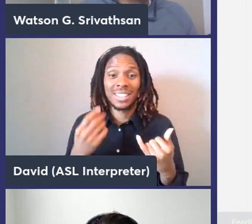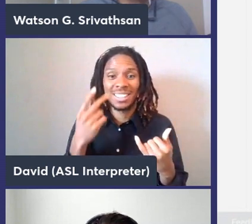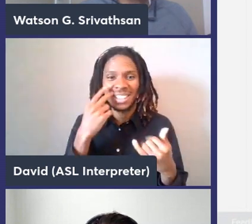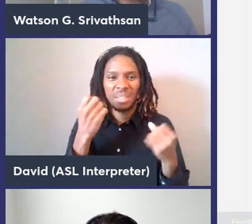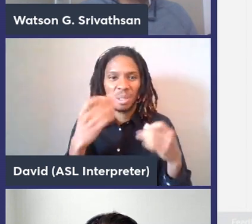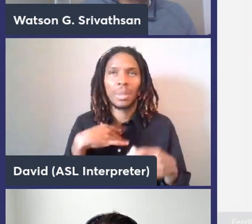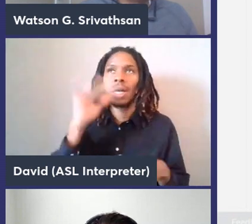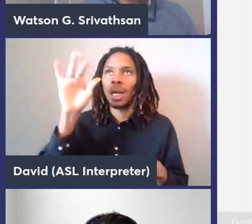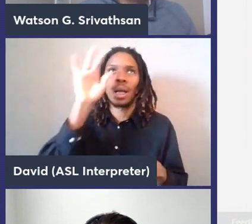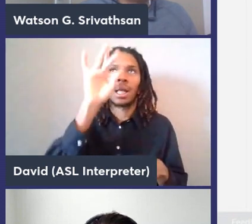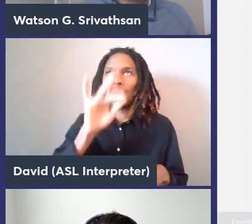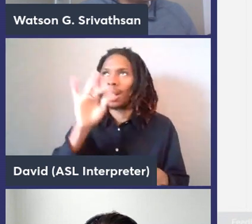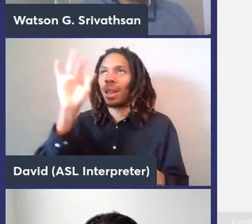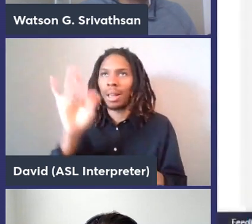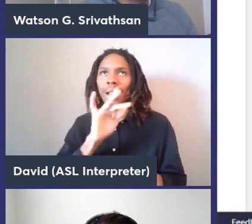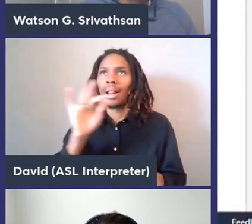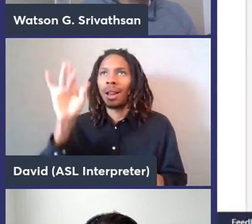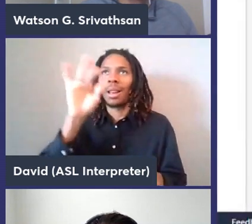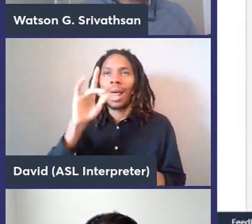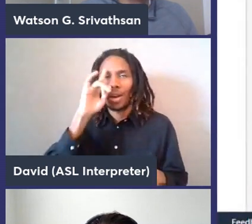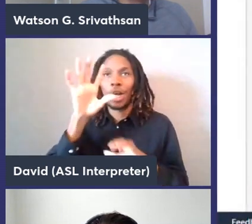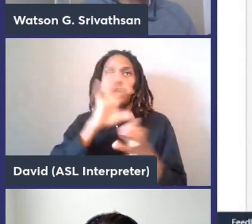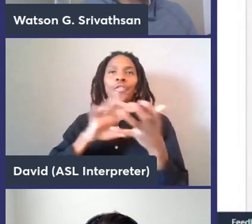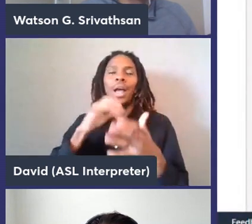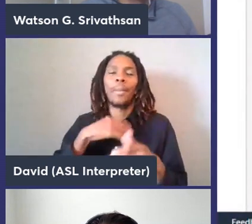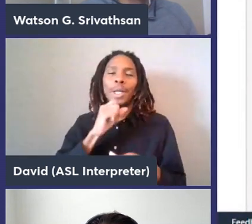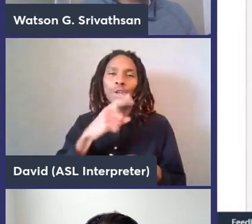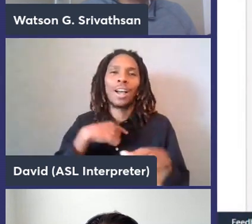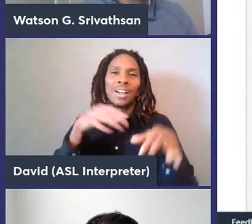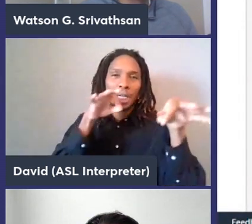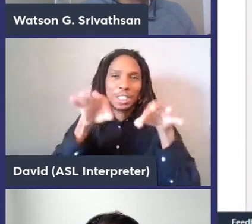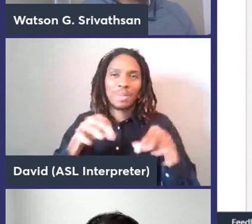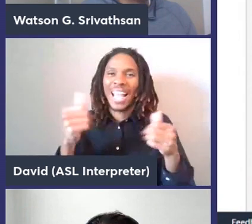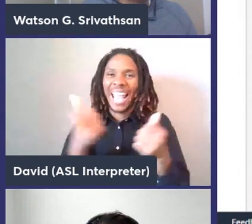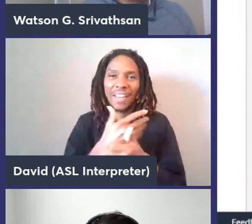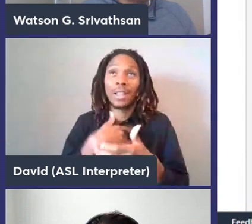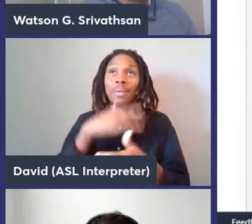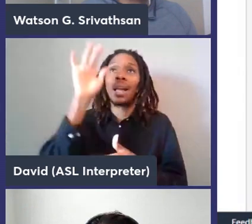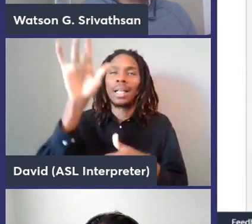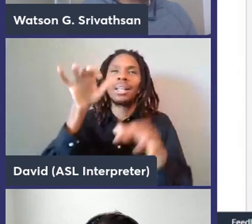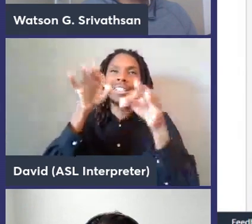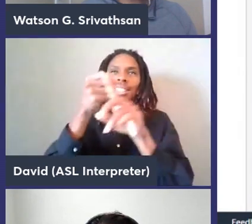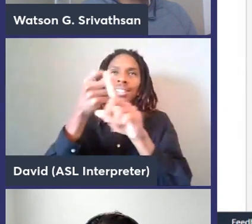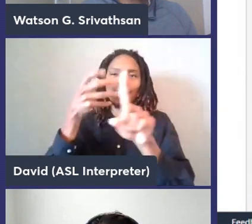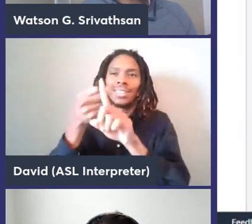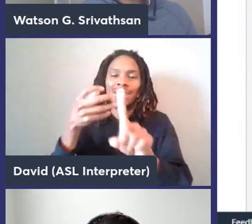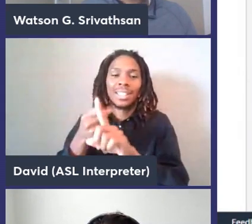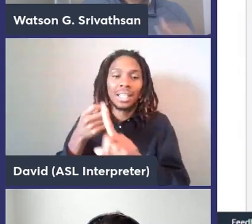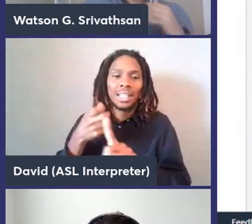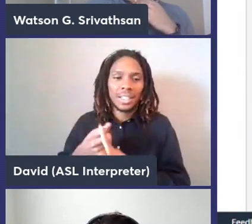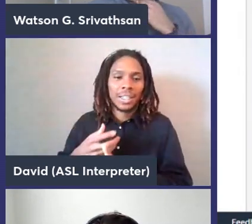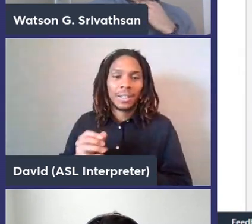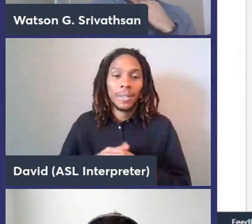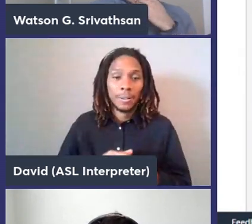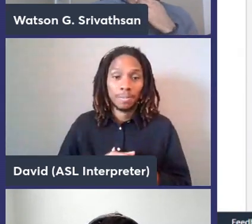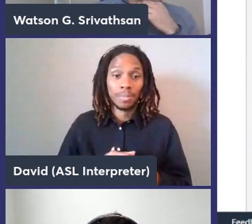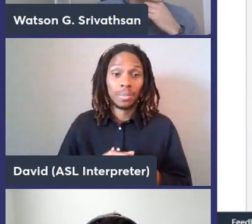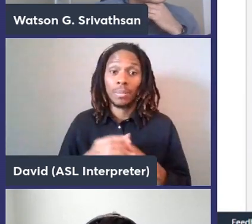but I'll make sure that I explain what those clicks are. And so, the first thing I'm doing